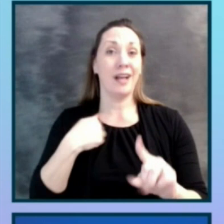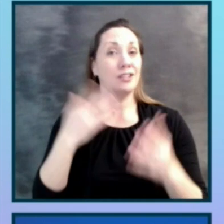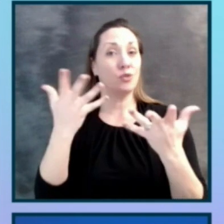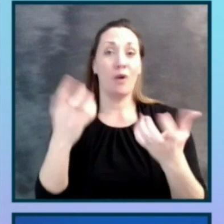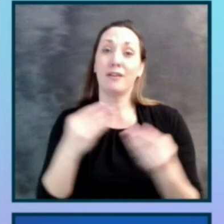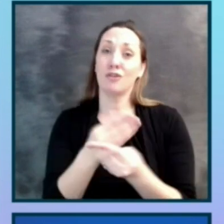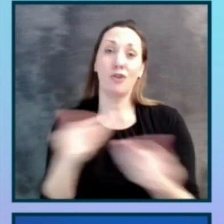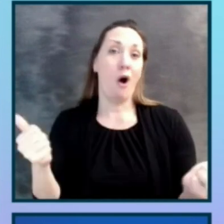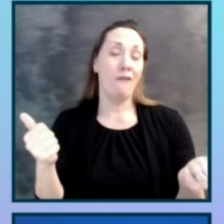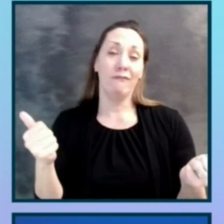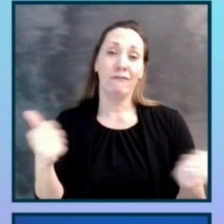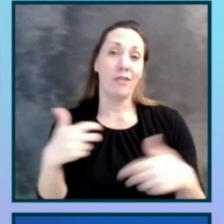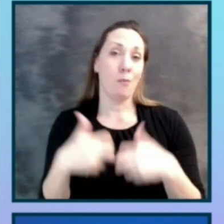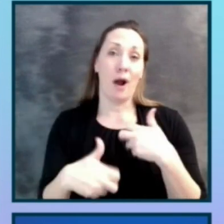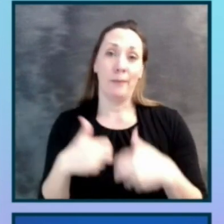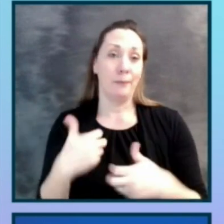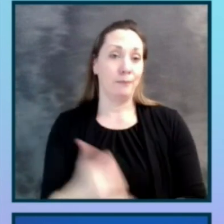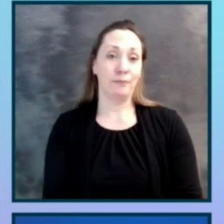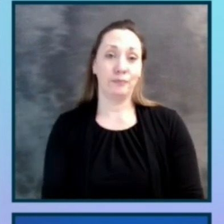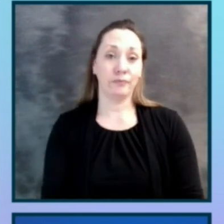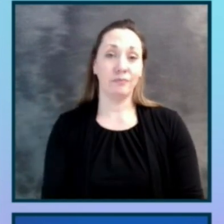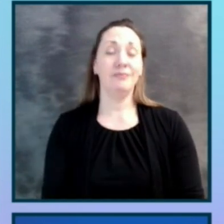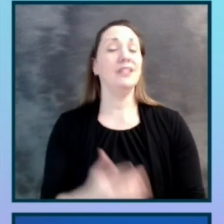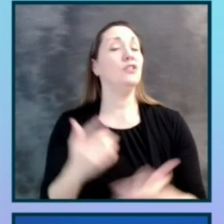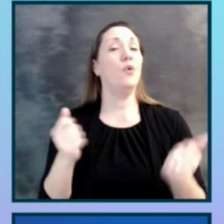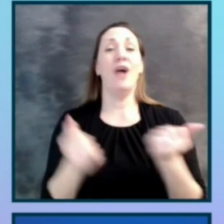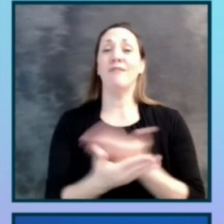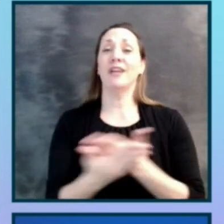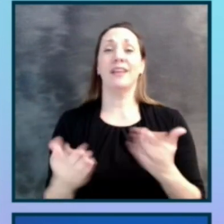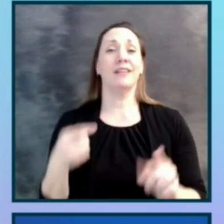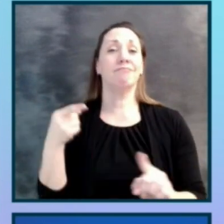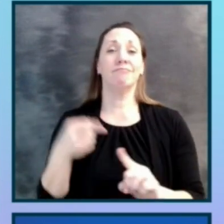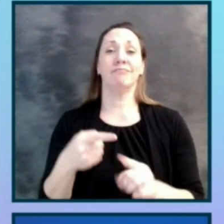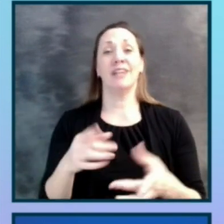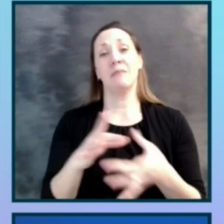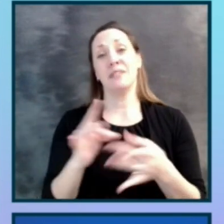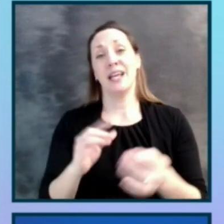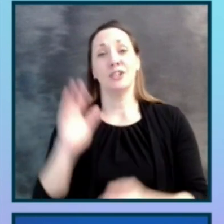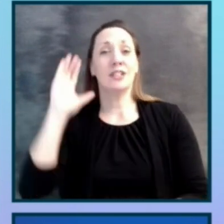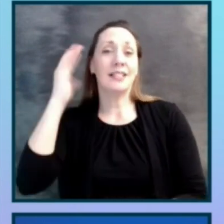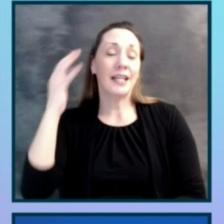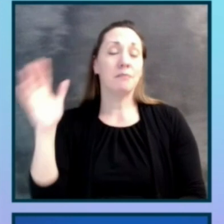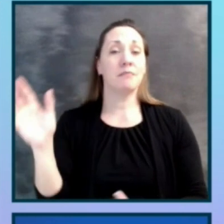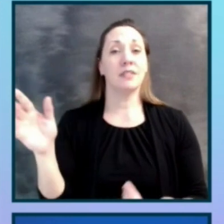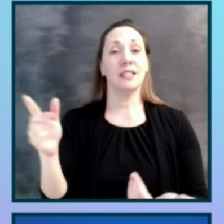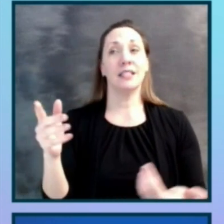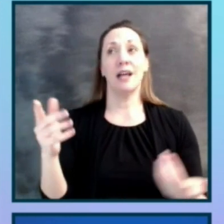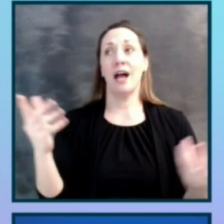So everything I'm saying just sounds kind of dire, but at the same time,